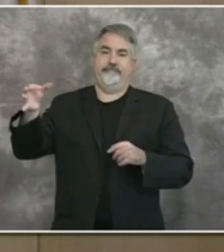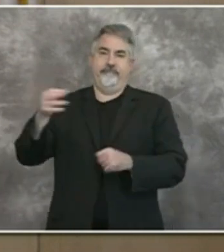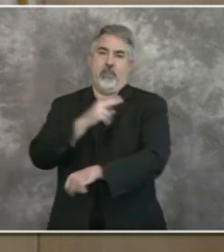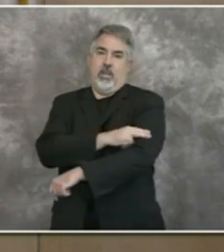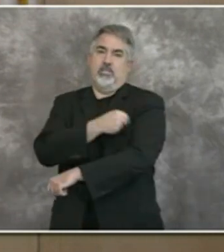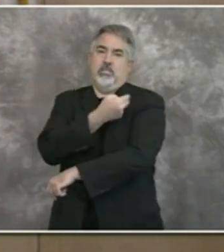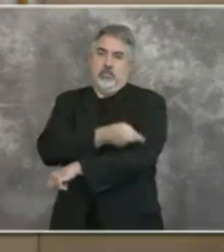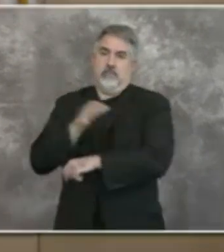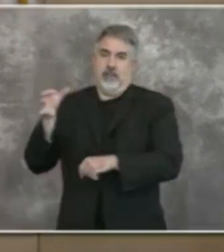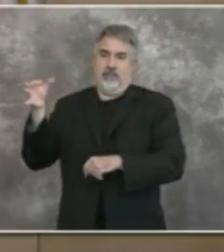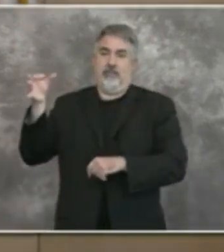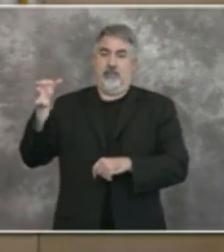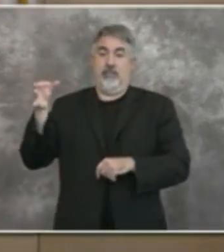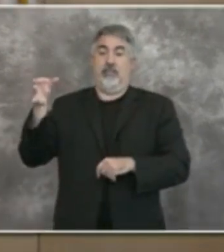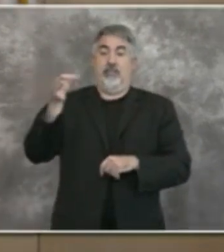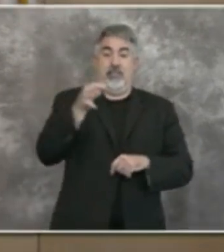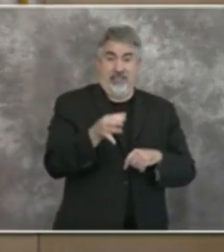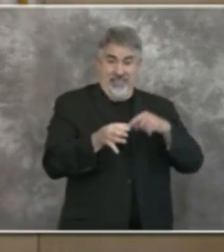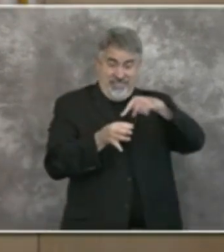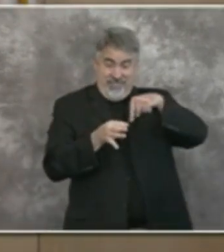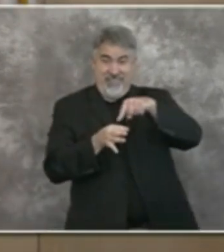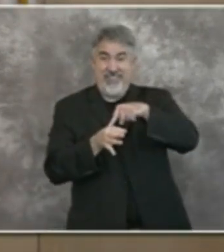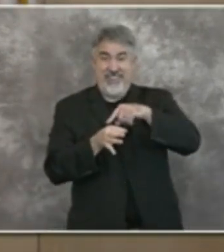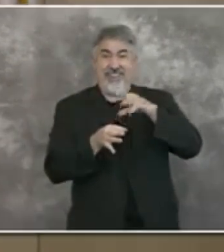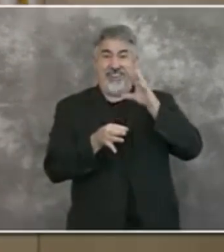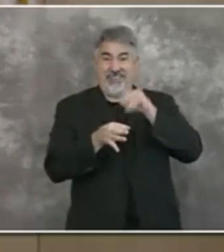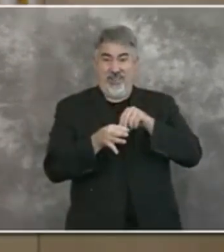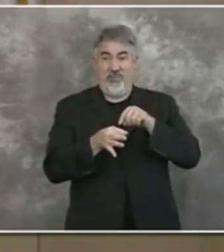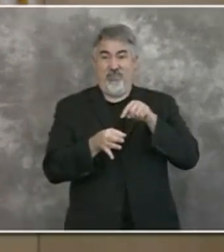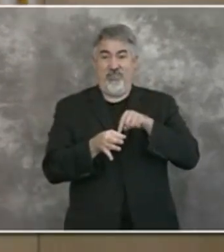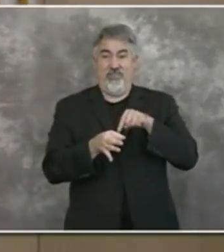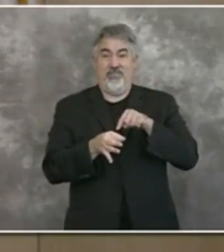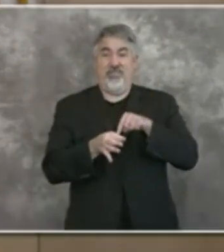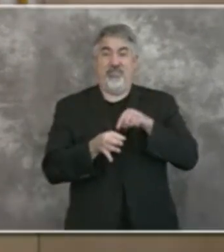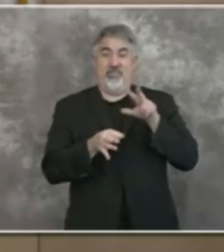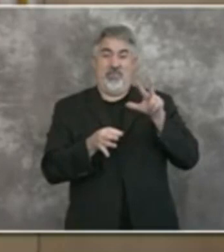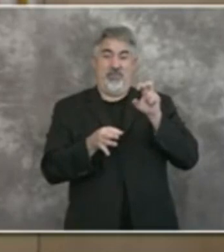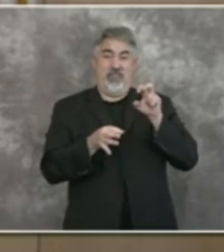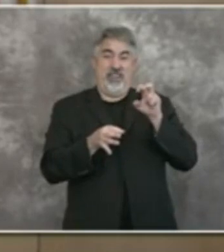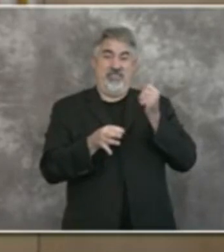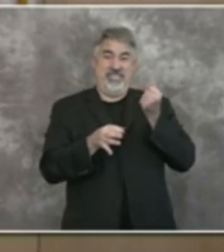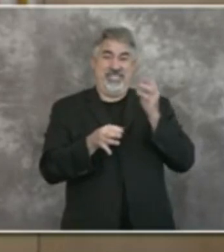BEING MALE. 1000 AND 19. OR 19% OF ALL OF THE CASES HAVE